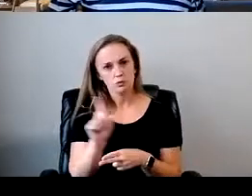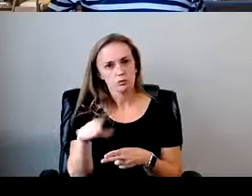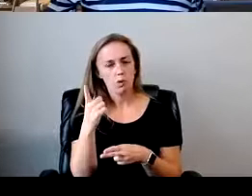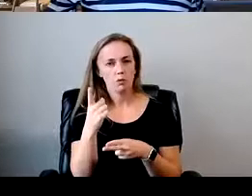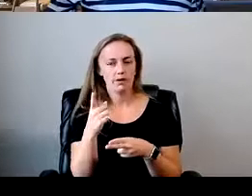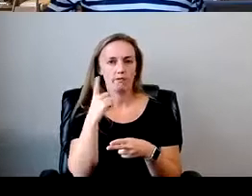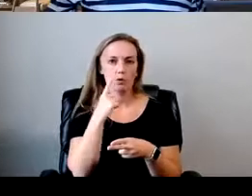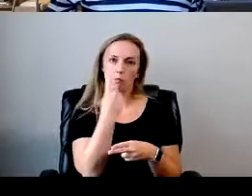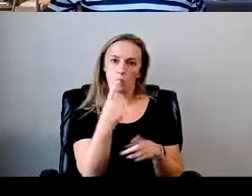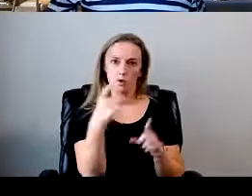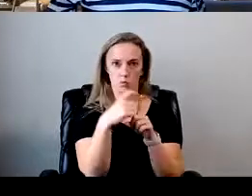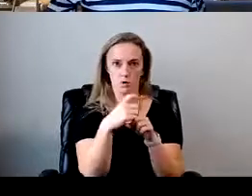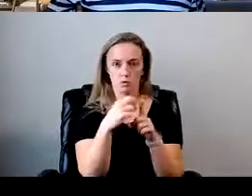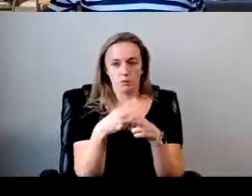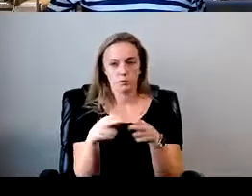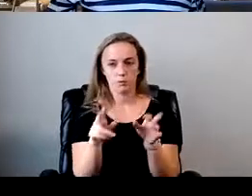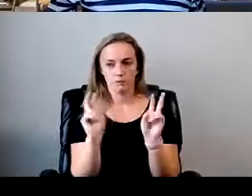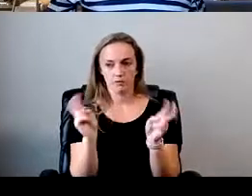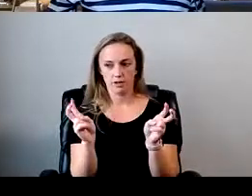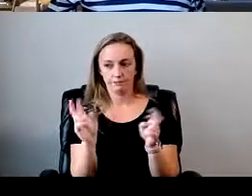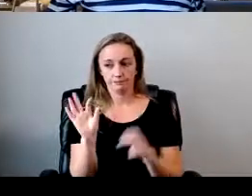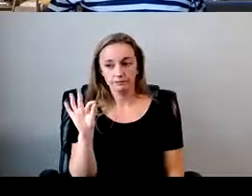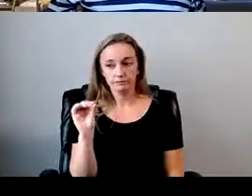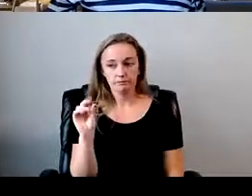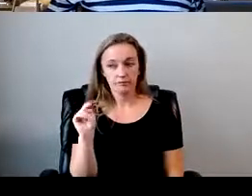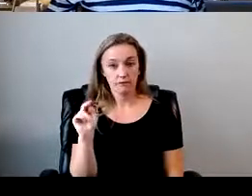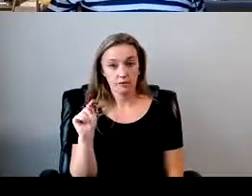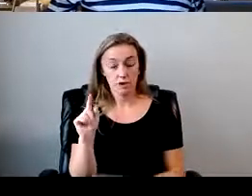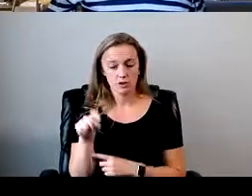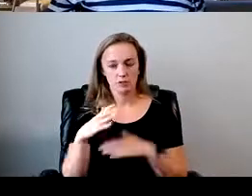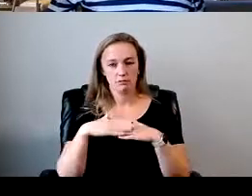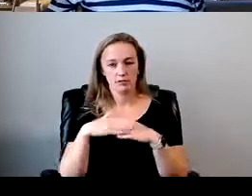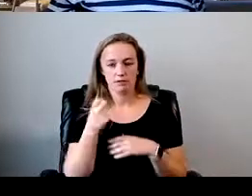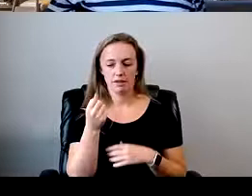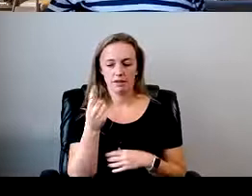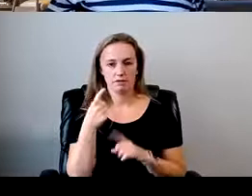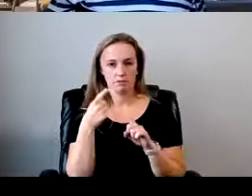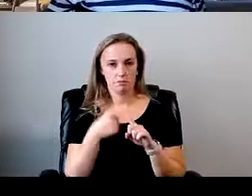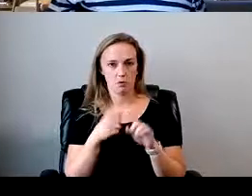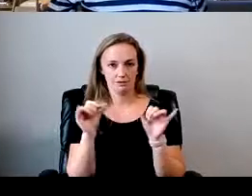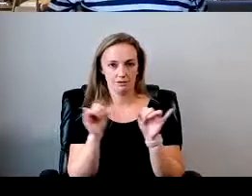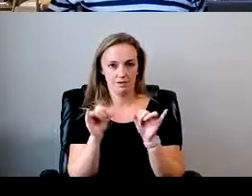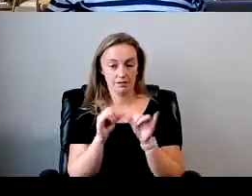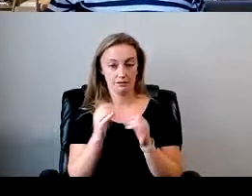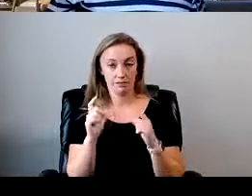On font size, font size should be at least 11 points. If not larger, and again, know your audience.